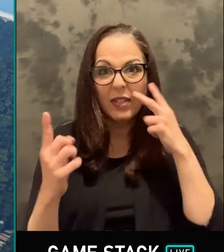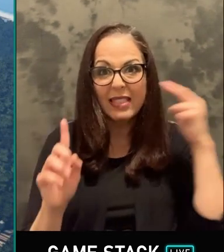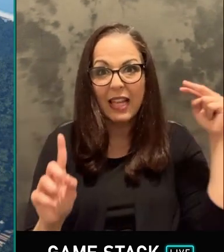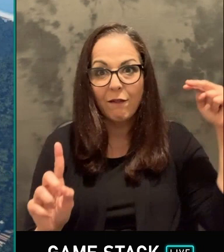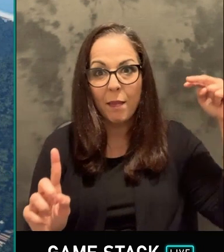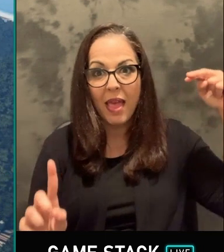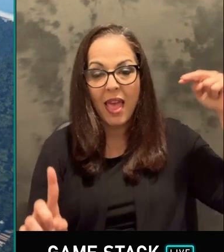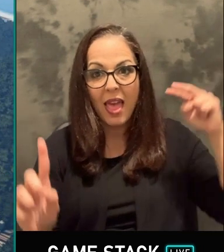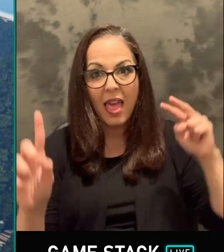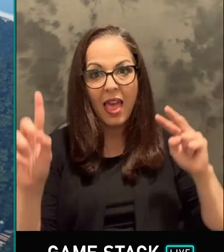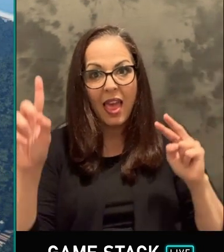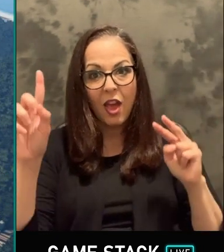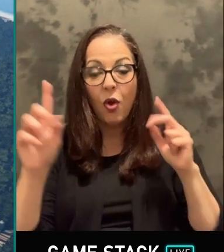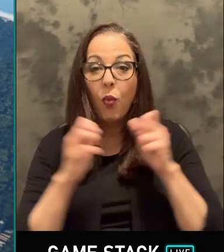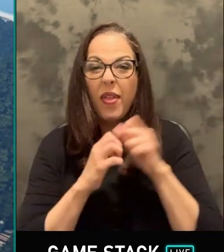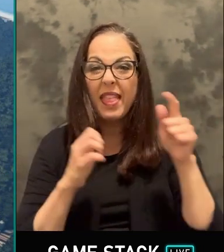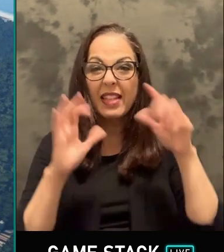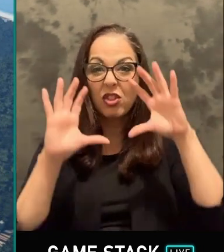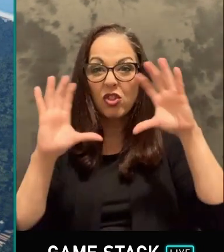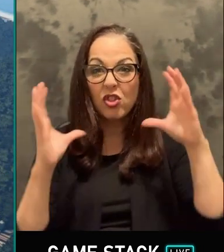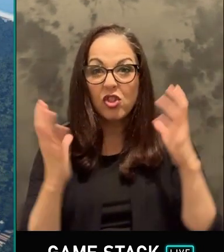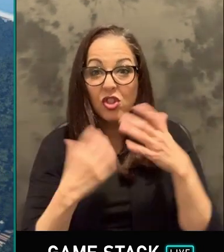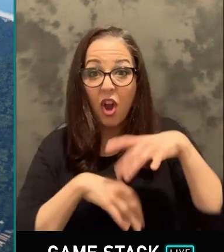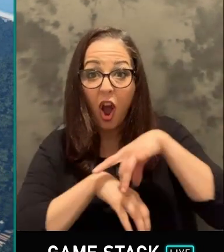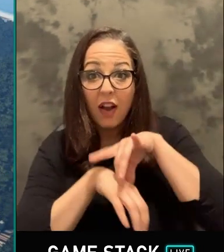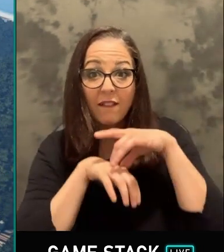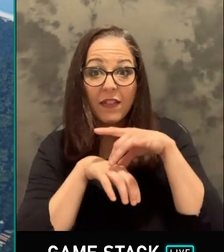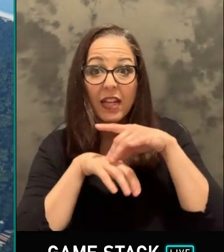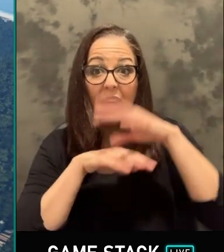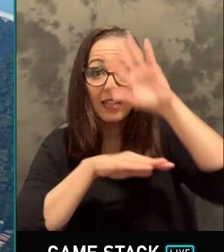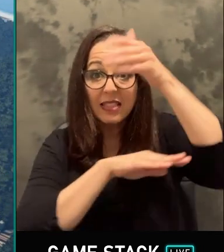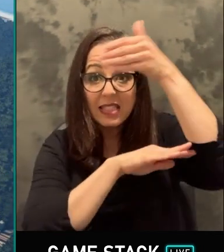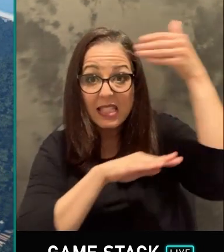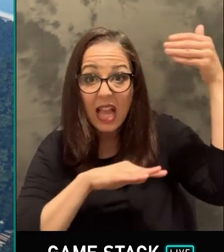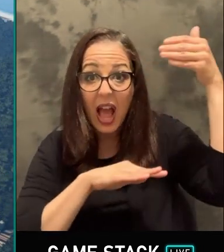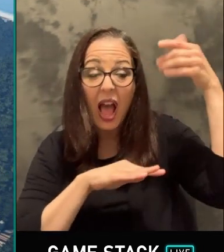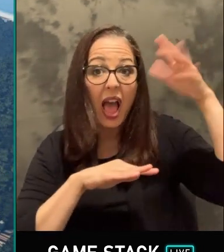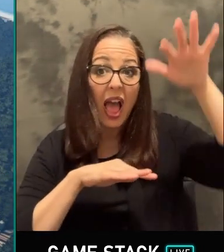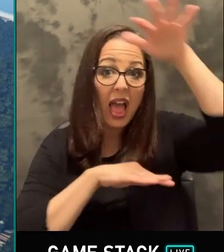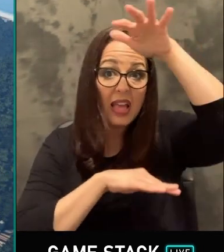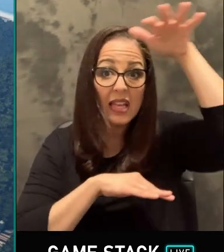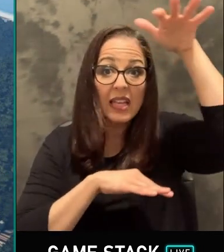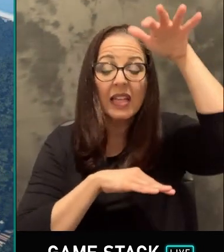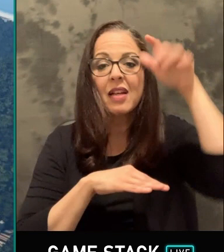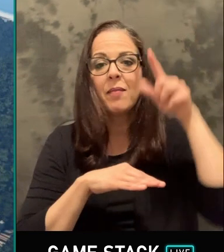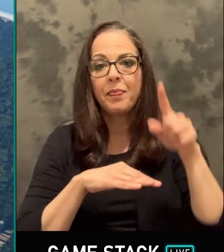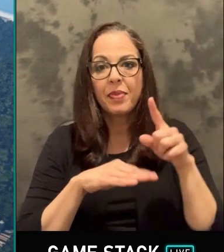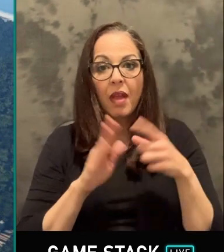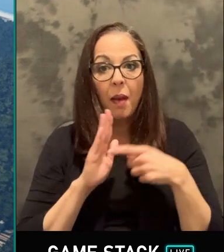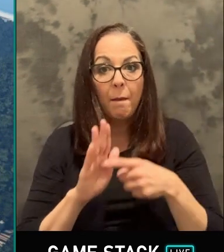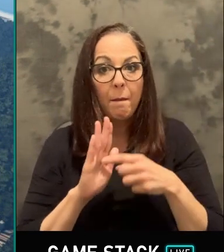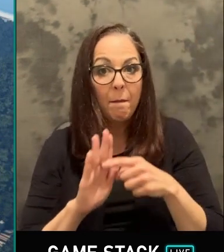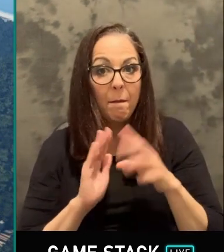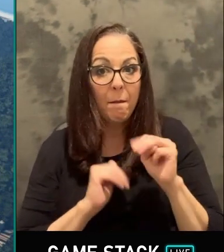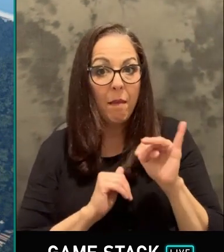it’s sky, air model, and weather which is also with with its real time activities.